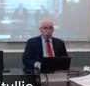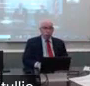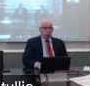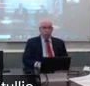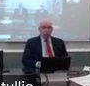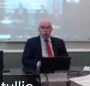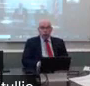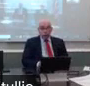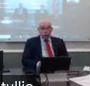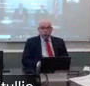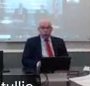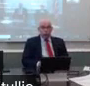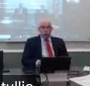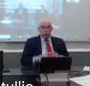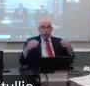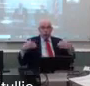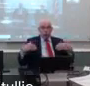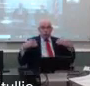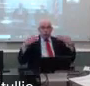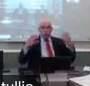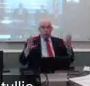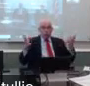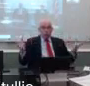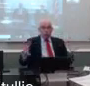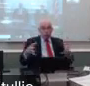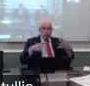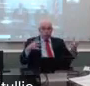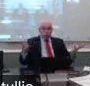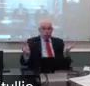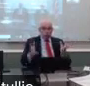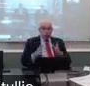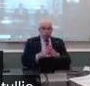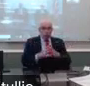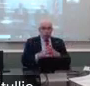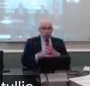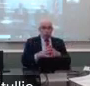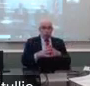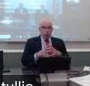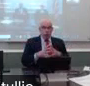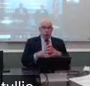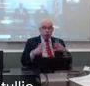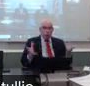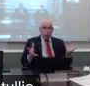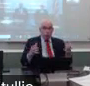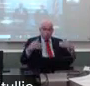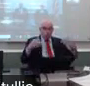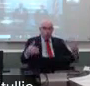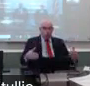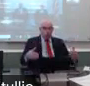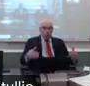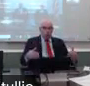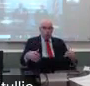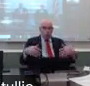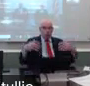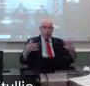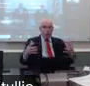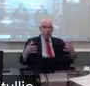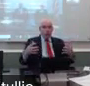I'm so confused. This would be the 1st step after you have an issue with code reports and officially do process the 1st step. If this.